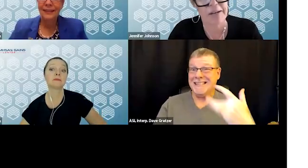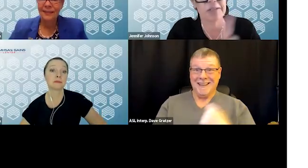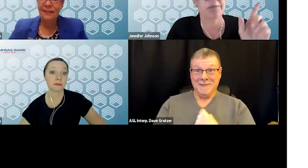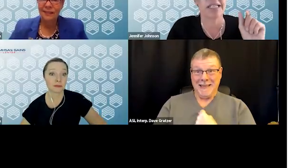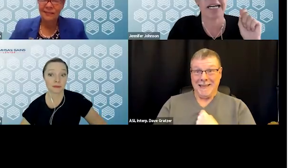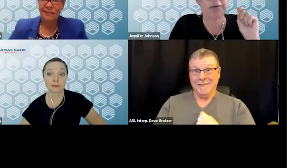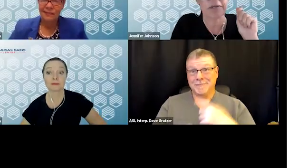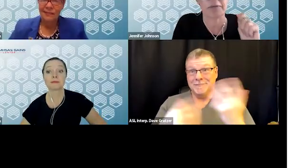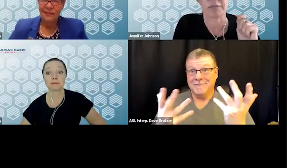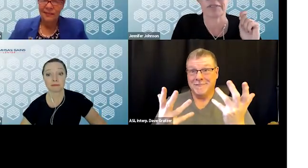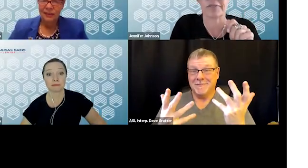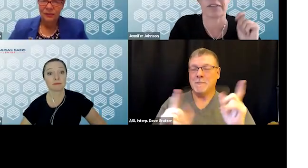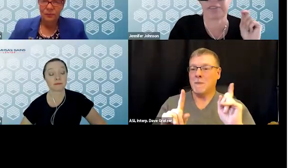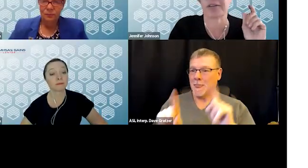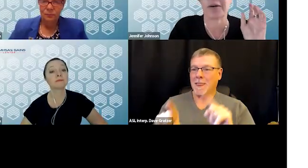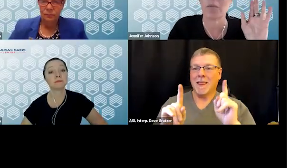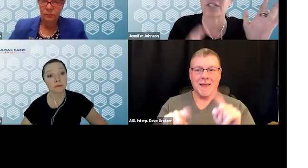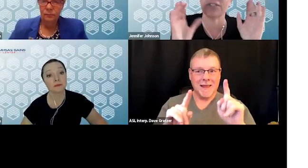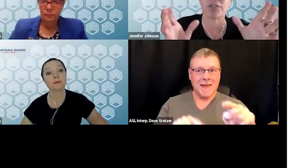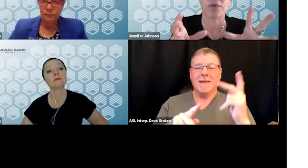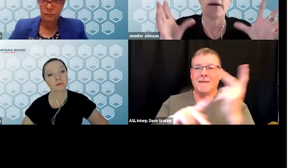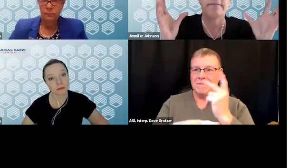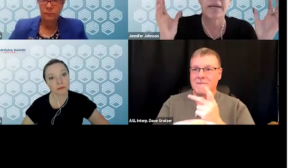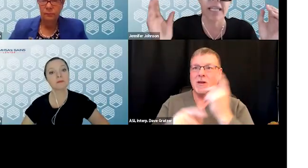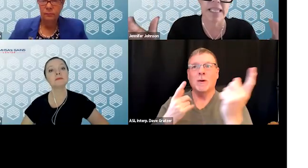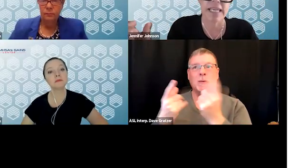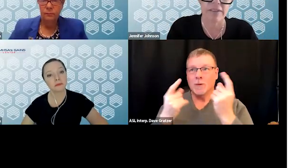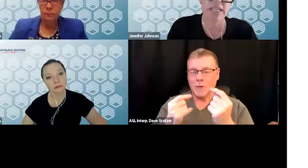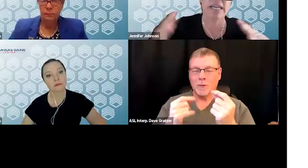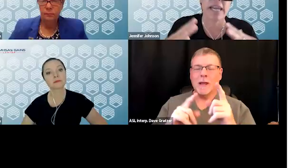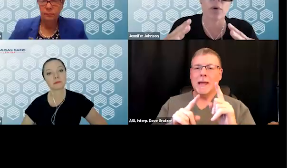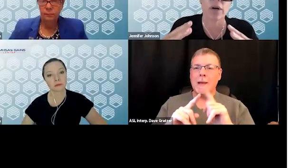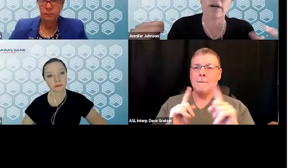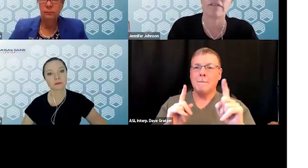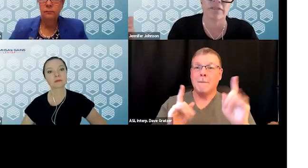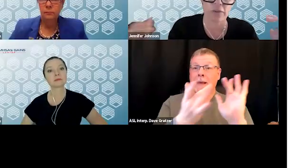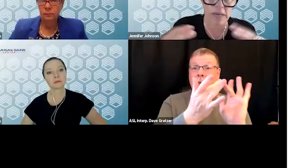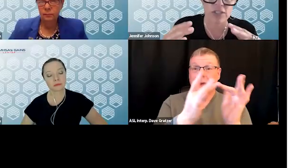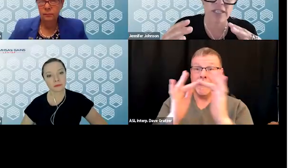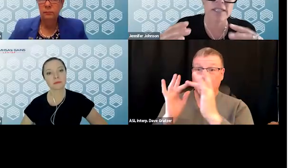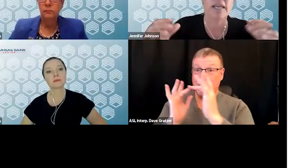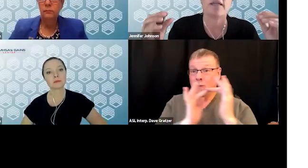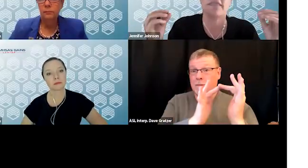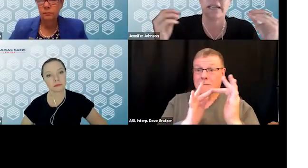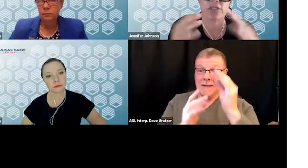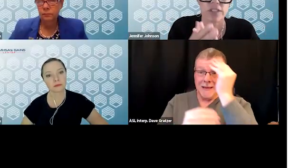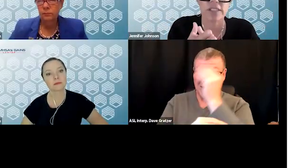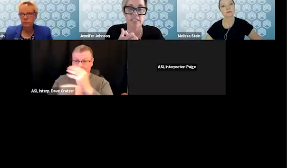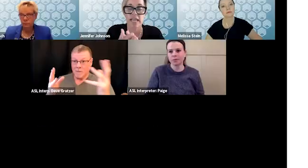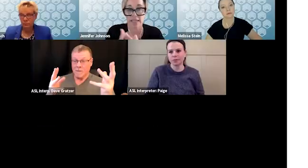I'd get called to a lot of courtrooms to f- figure out what to do. But I think having a network of information that judges can